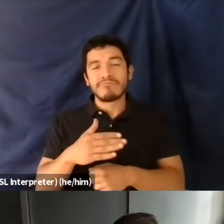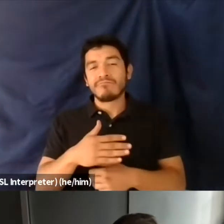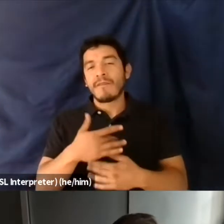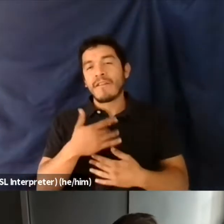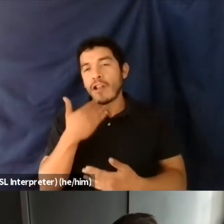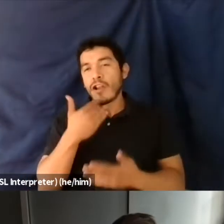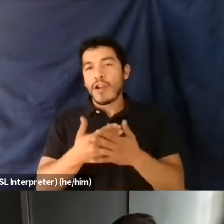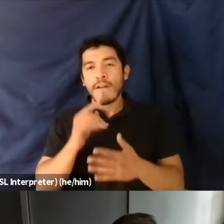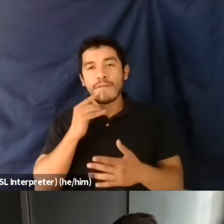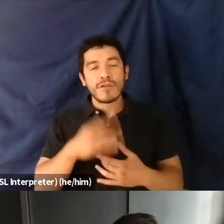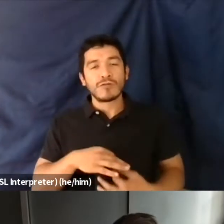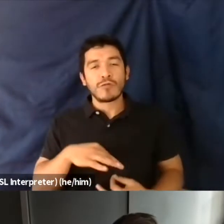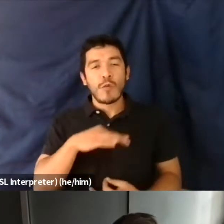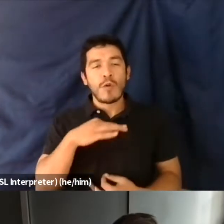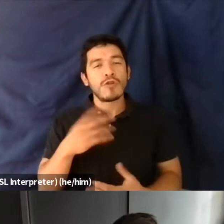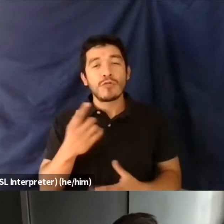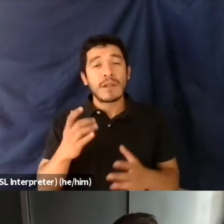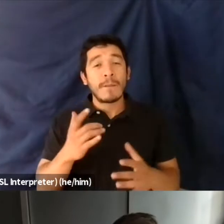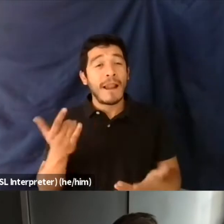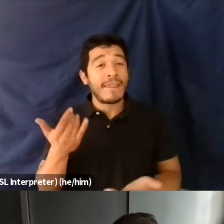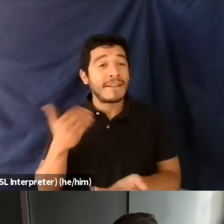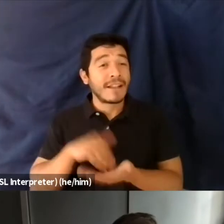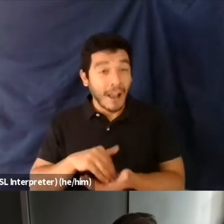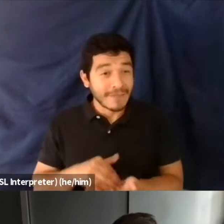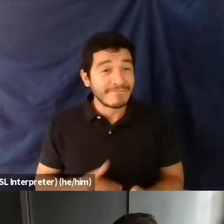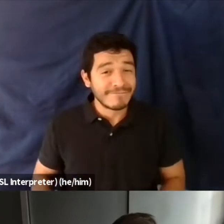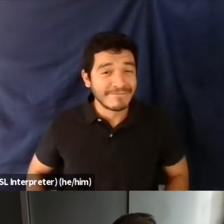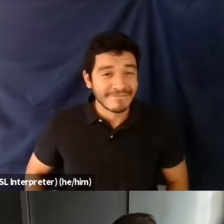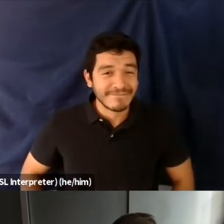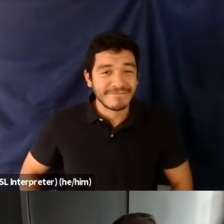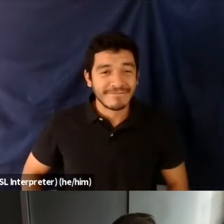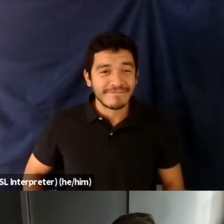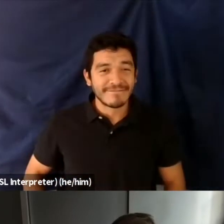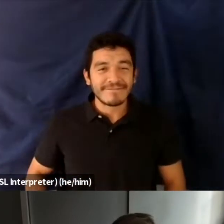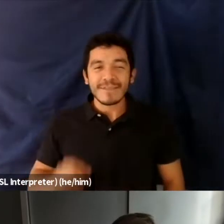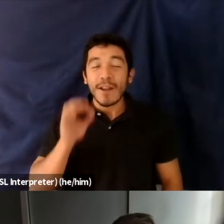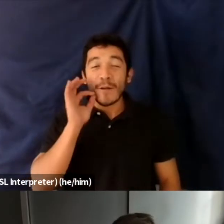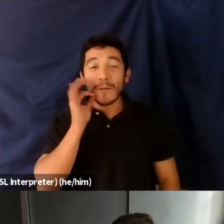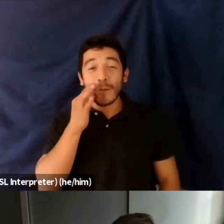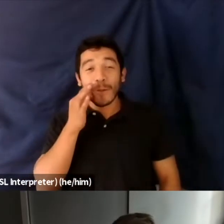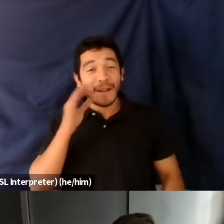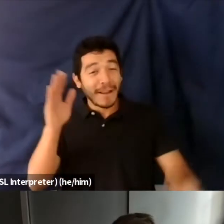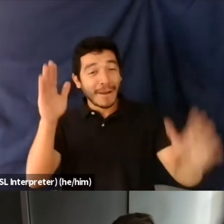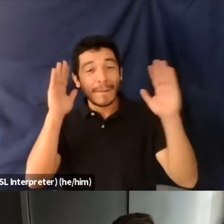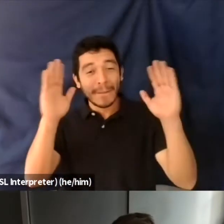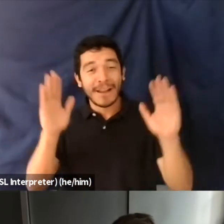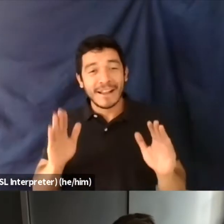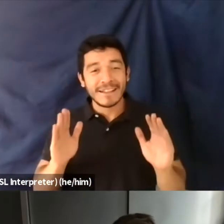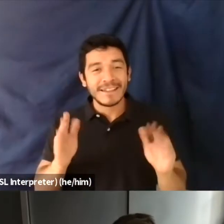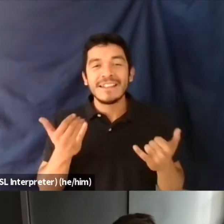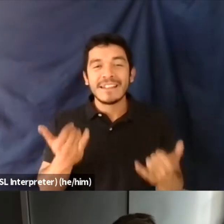something like this again. Cool, amazing. Can we ,let's begin at the beginning.